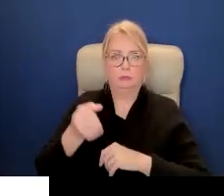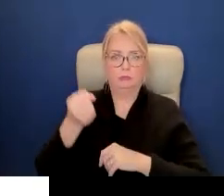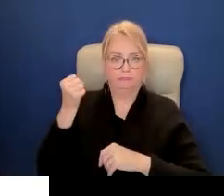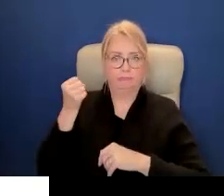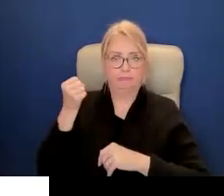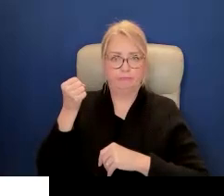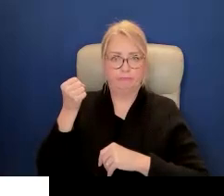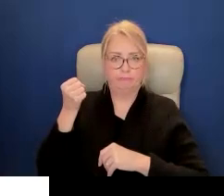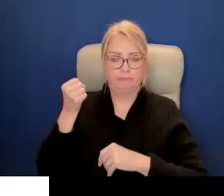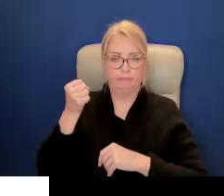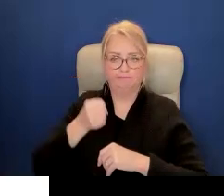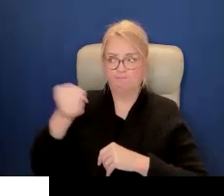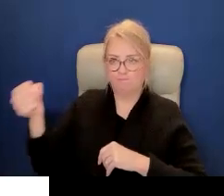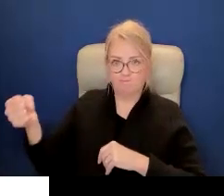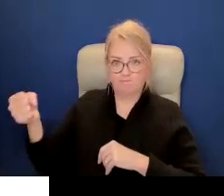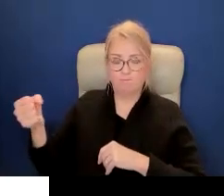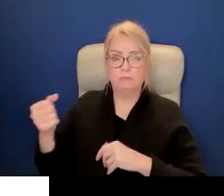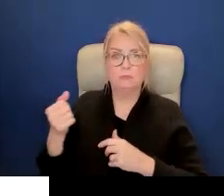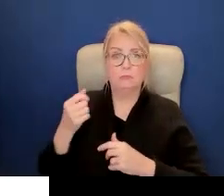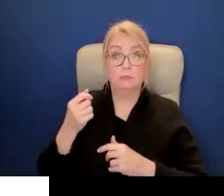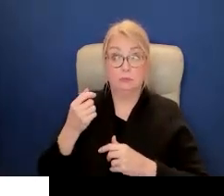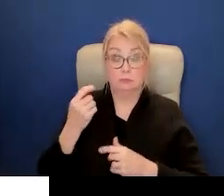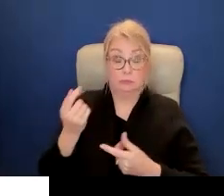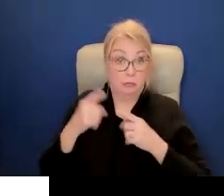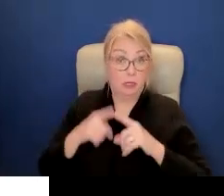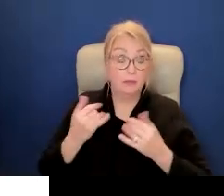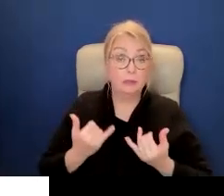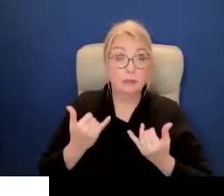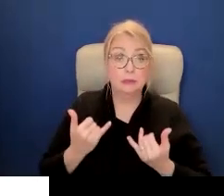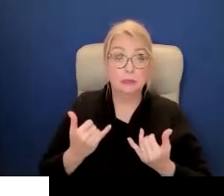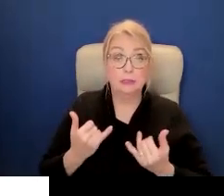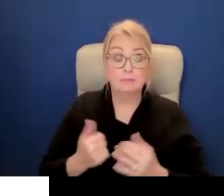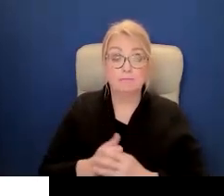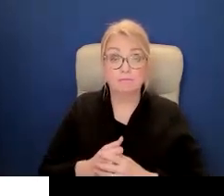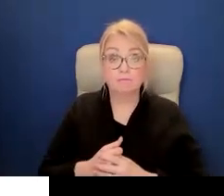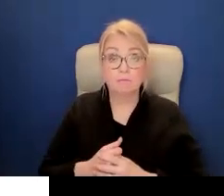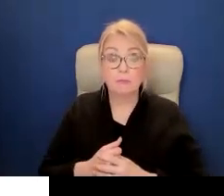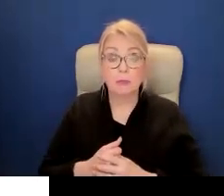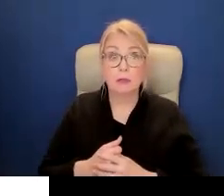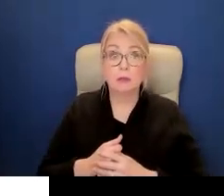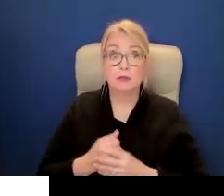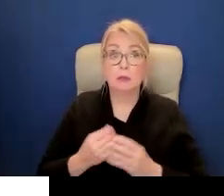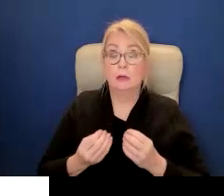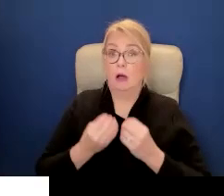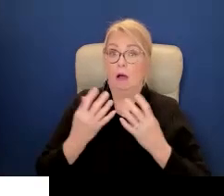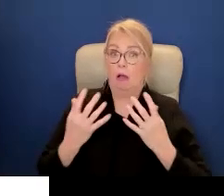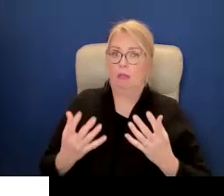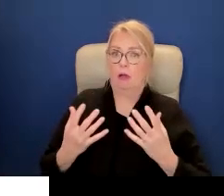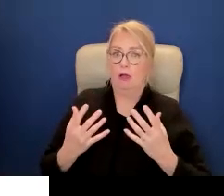I believe it happened today. There have been a lot of, there's been a lot of presence in Kern County.